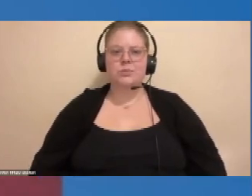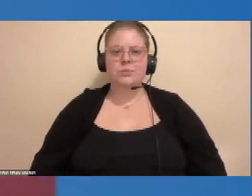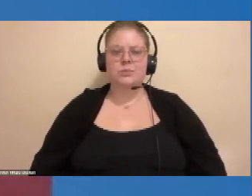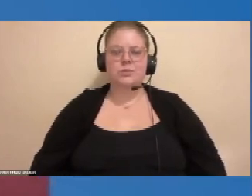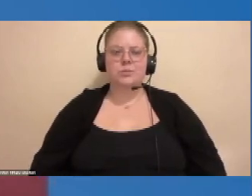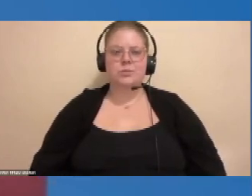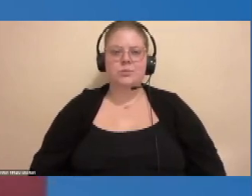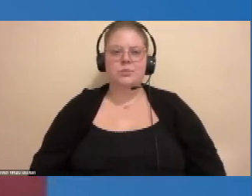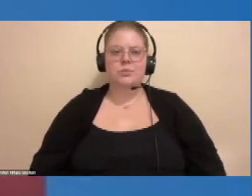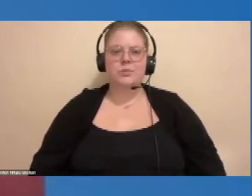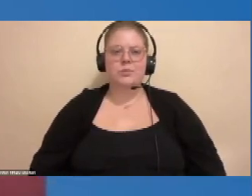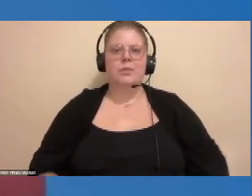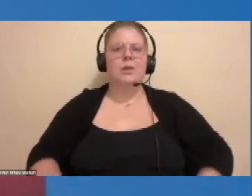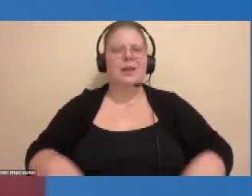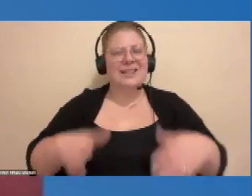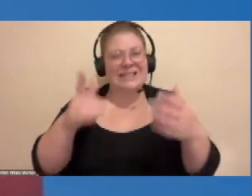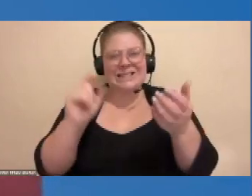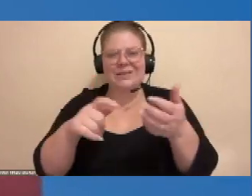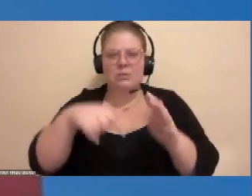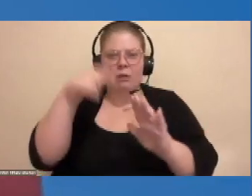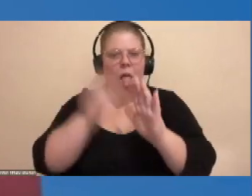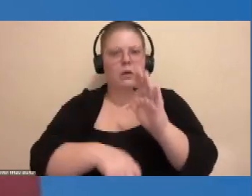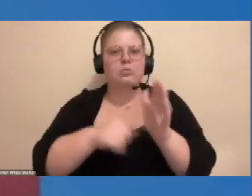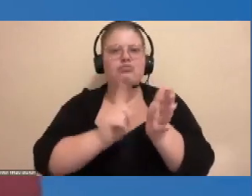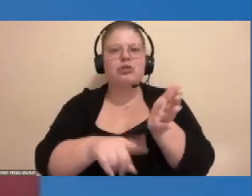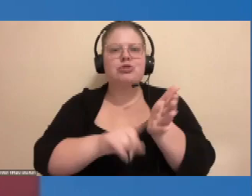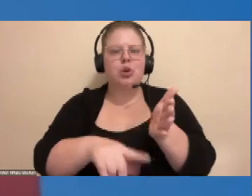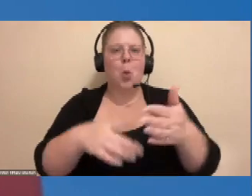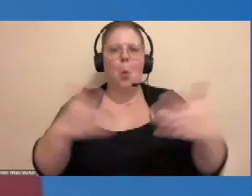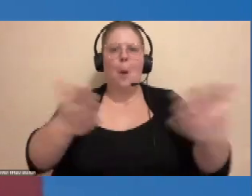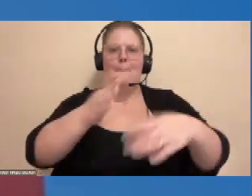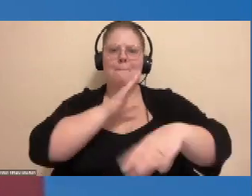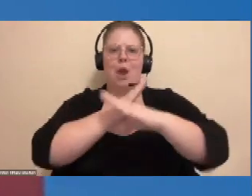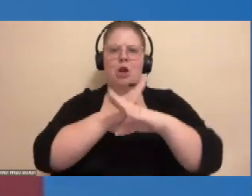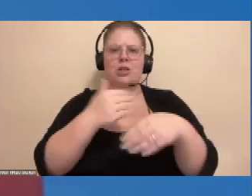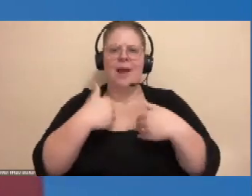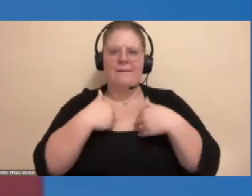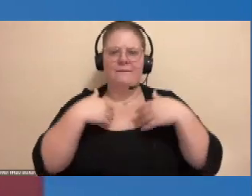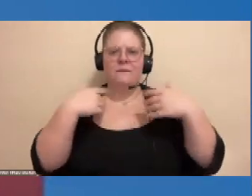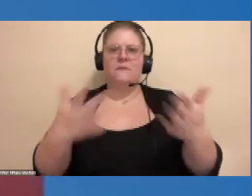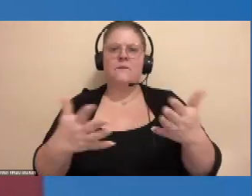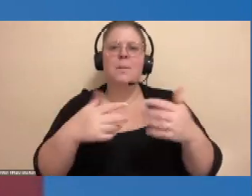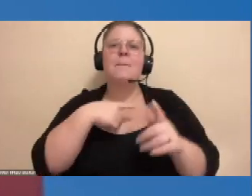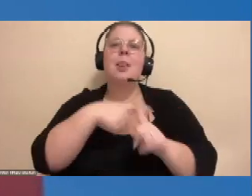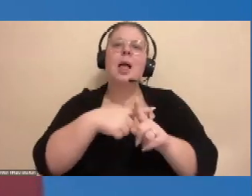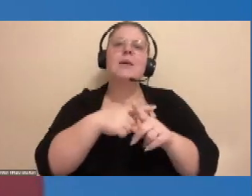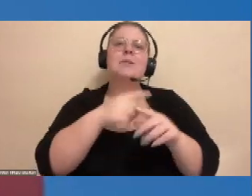I think we need a lot more research and individualized research and to Amy's point,